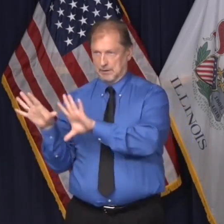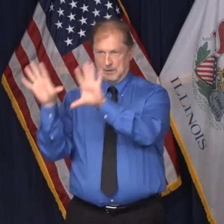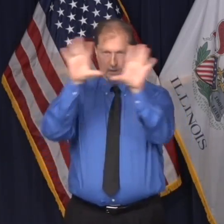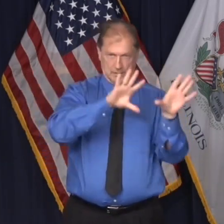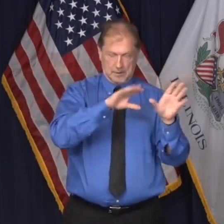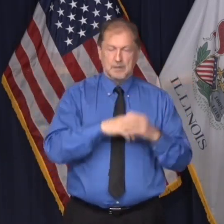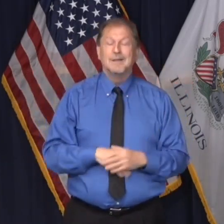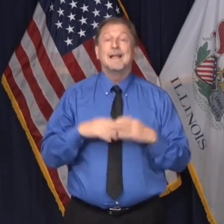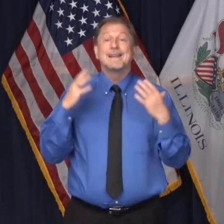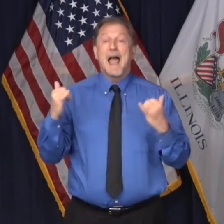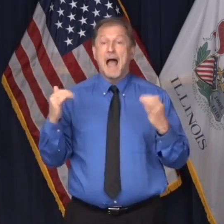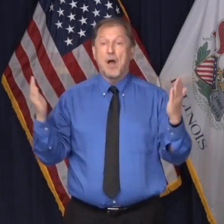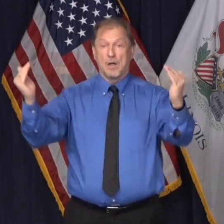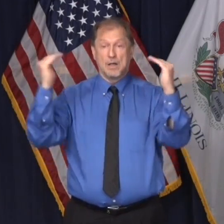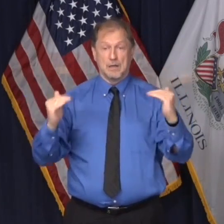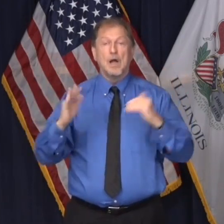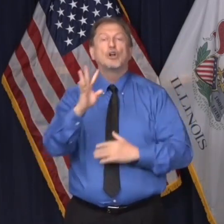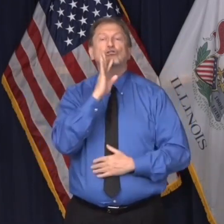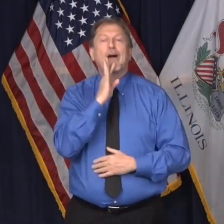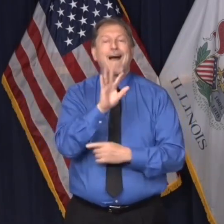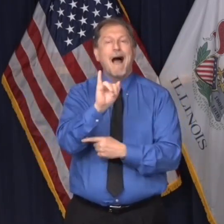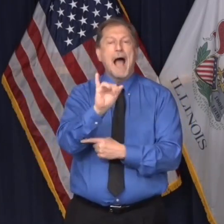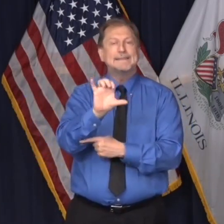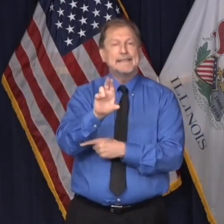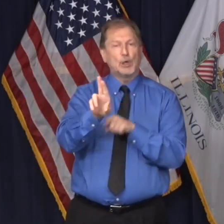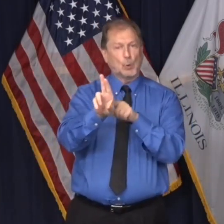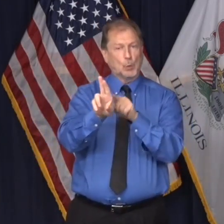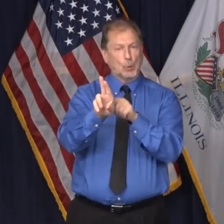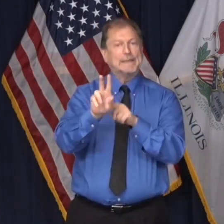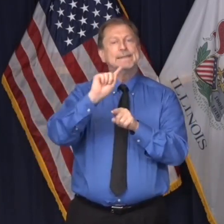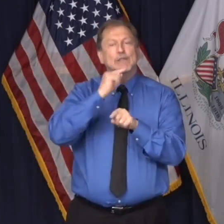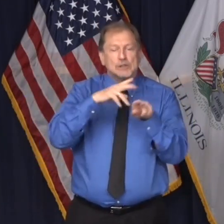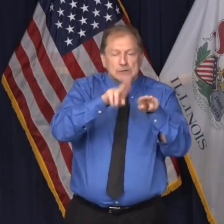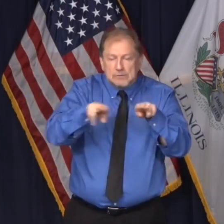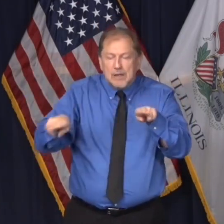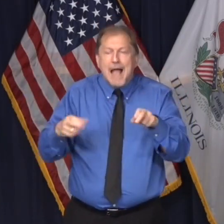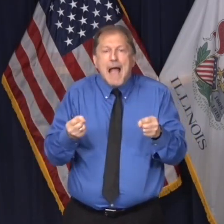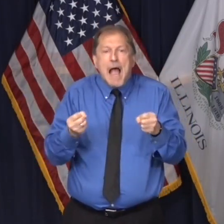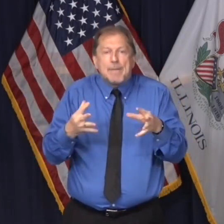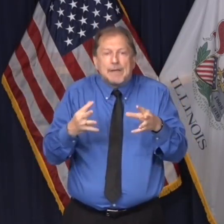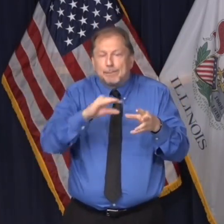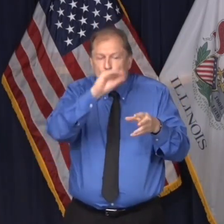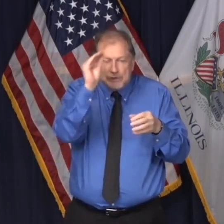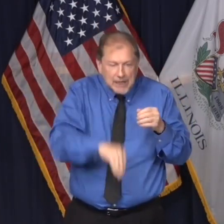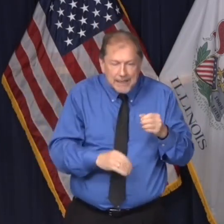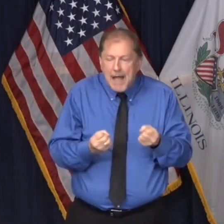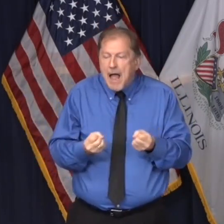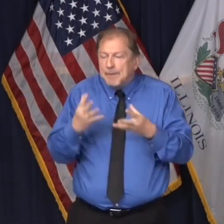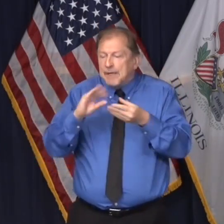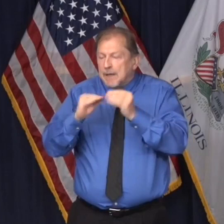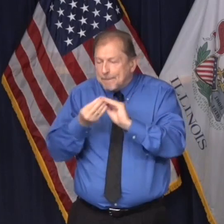MAY 3, THAT NUMBER HAD REDUCED TO 4,493. I'LL ALSO OFFER THE SAME TIME SERIES PROGRESSION FOR OUR COVID